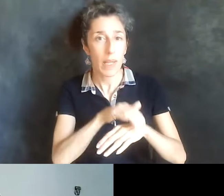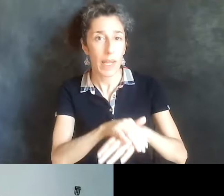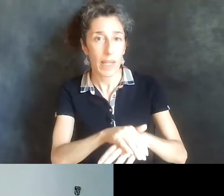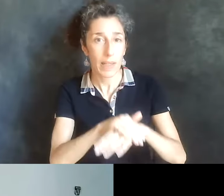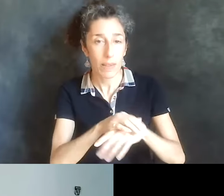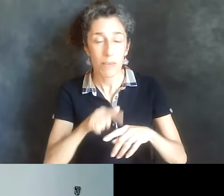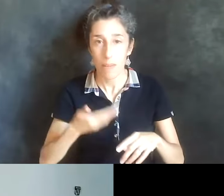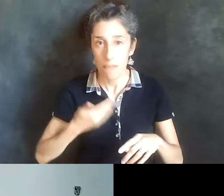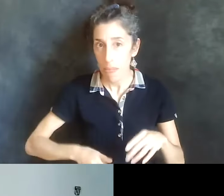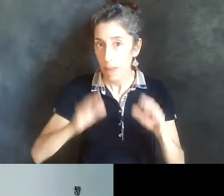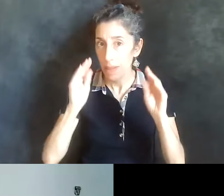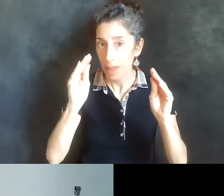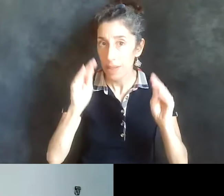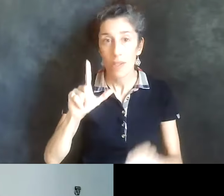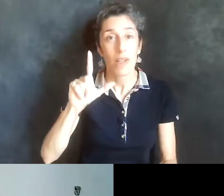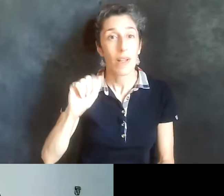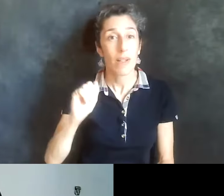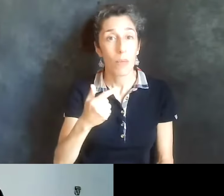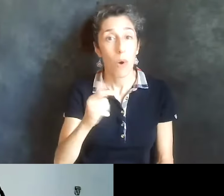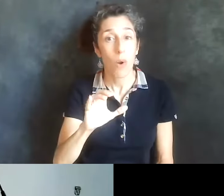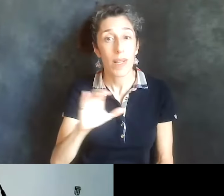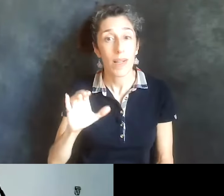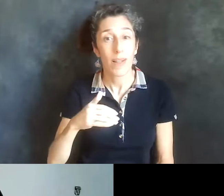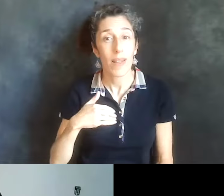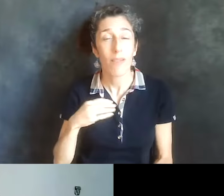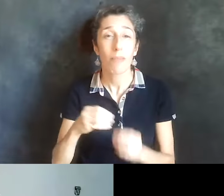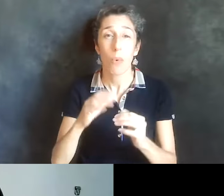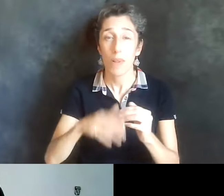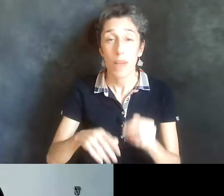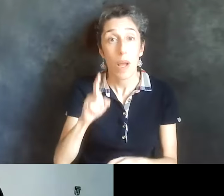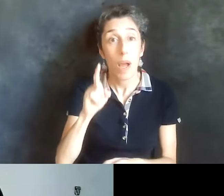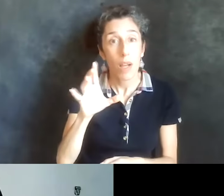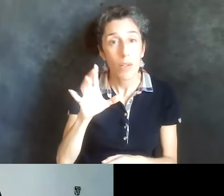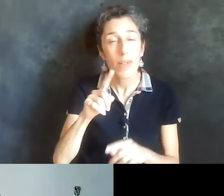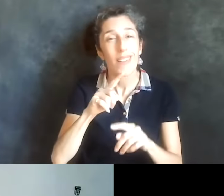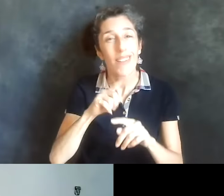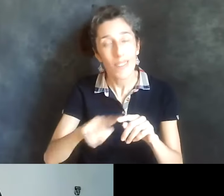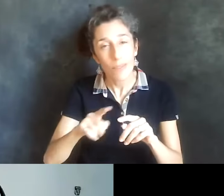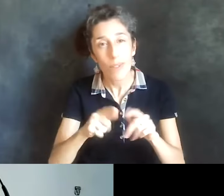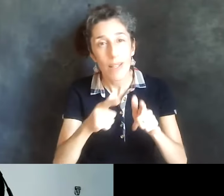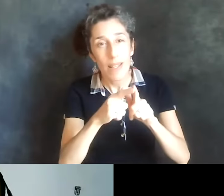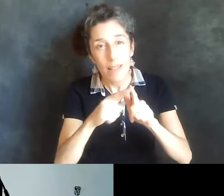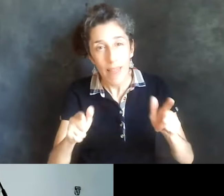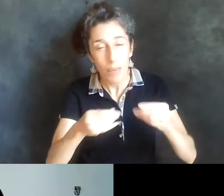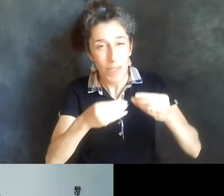have nearly a hundred languages represented, I began to realize how much of a privilege it was